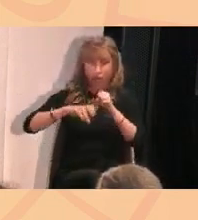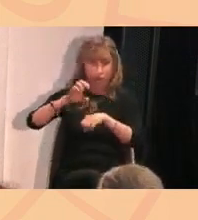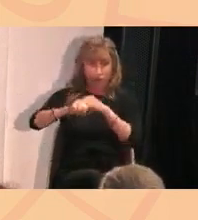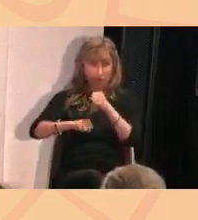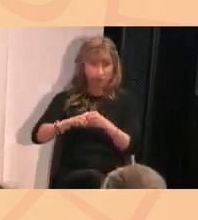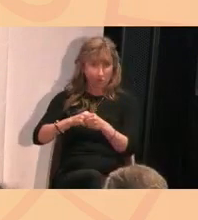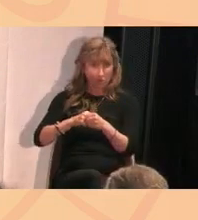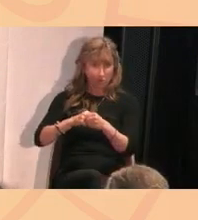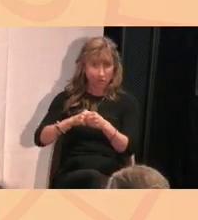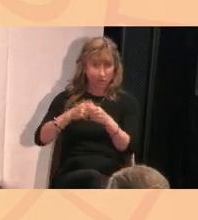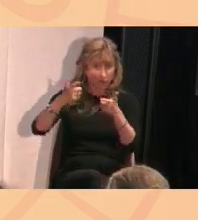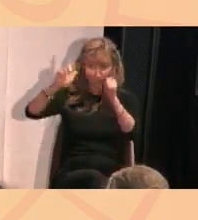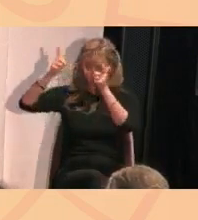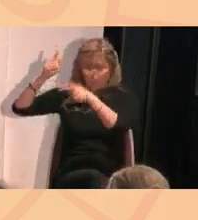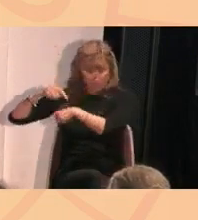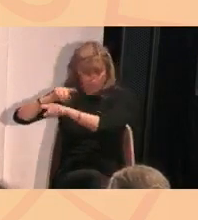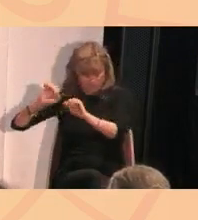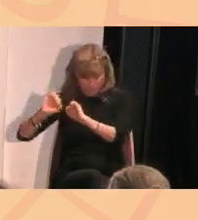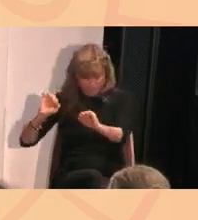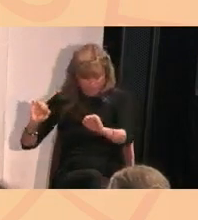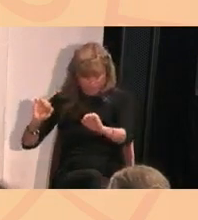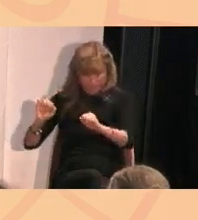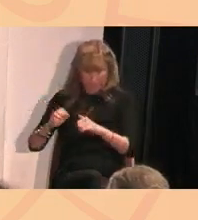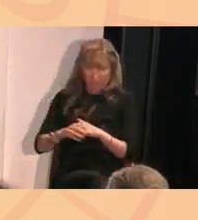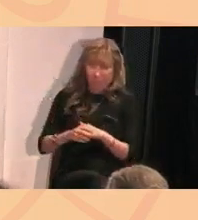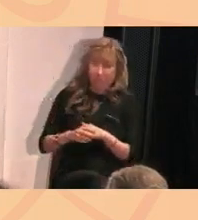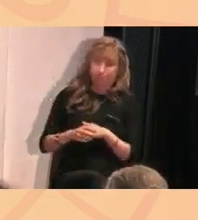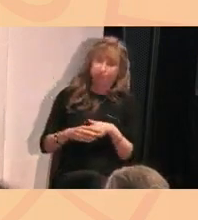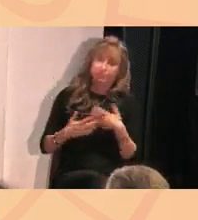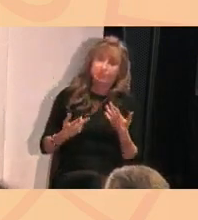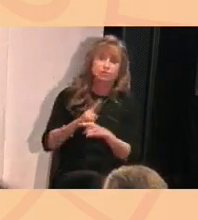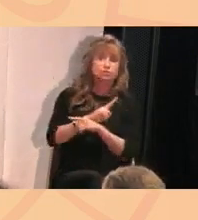It wasn't a manmade act and it certainly wasn't by the Australian